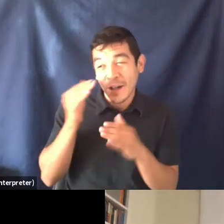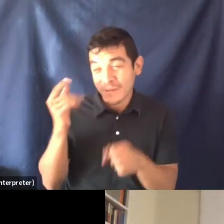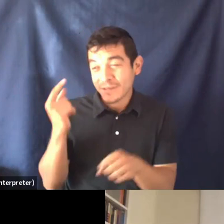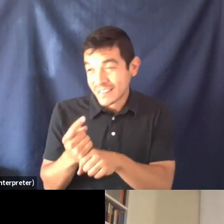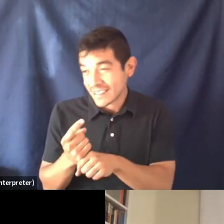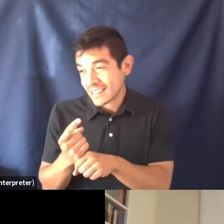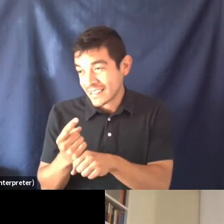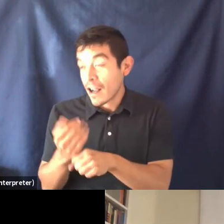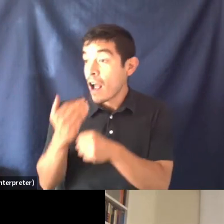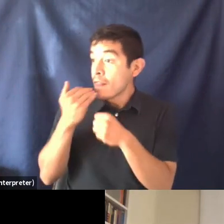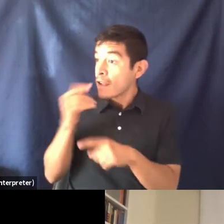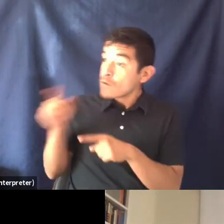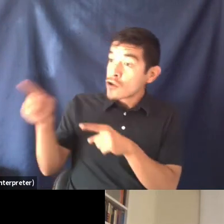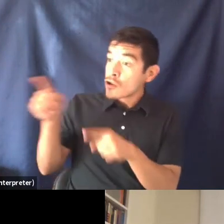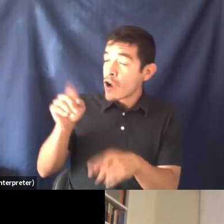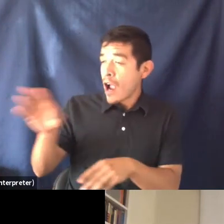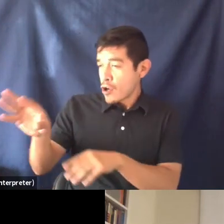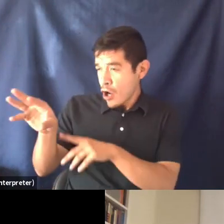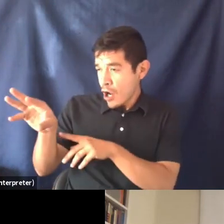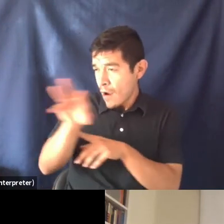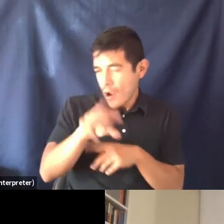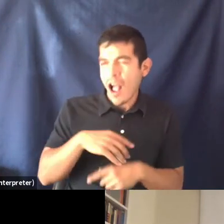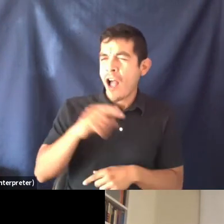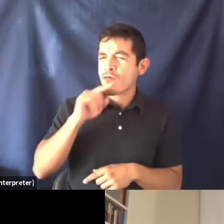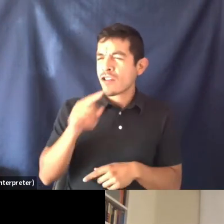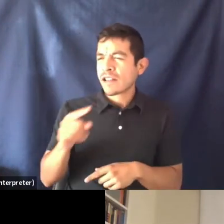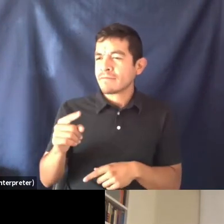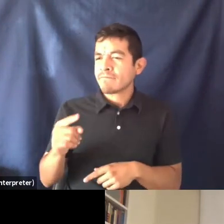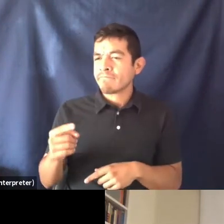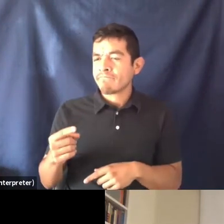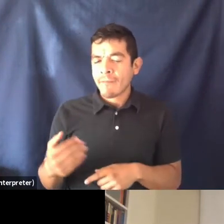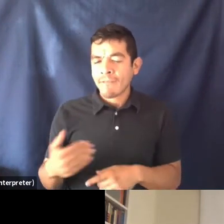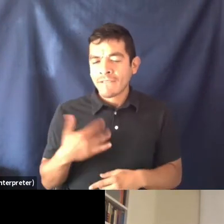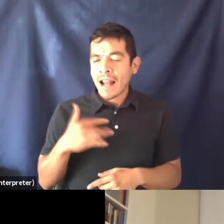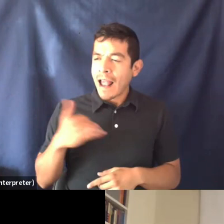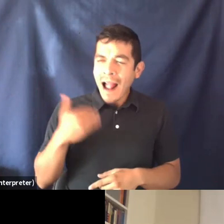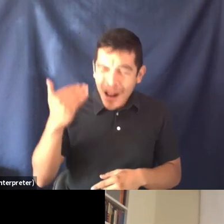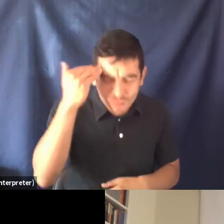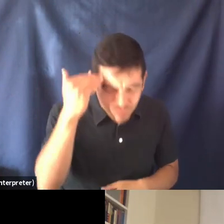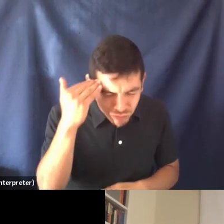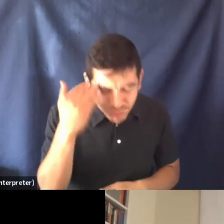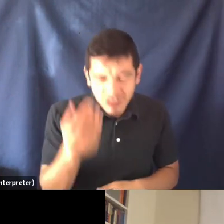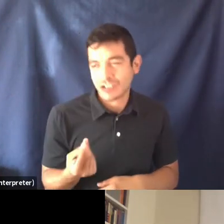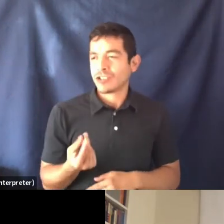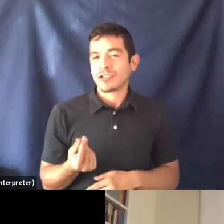Thanks to you and your camera, we really come to know these dogs and I guess, you know, the idea of Zeytin and Nazar,